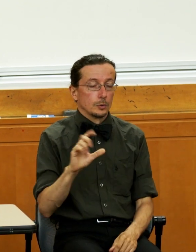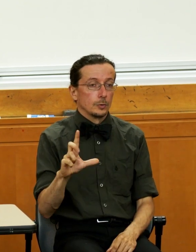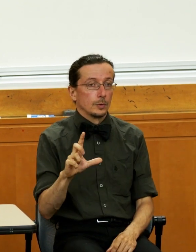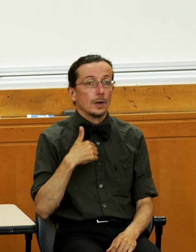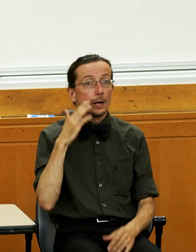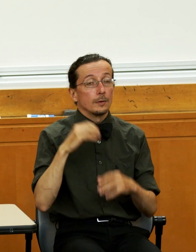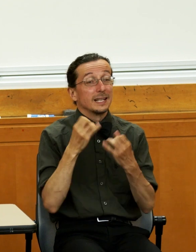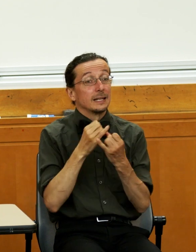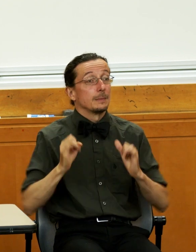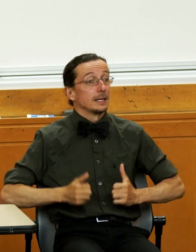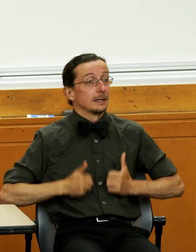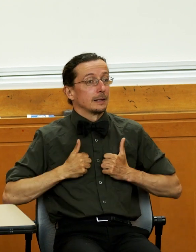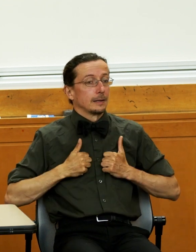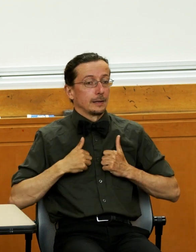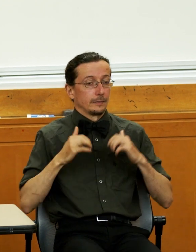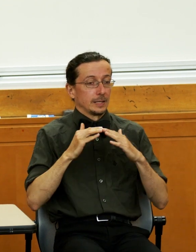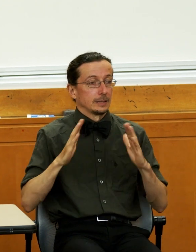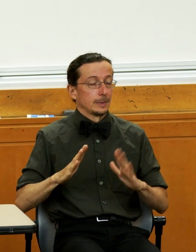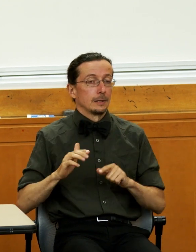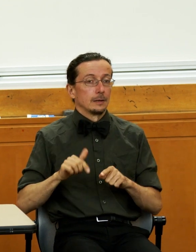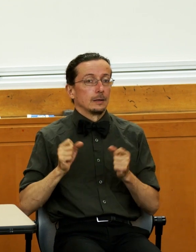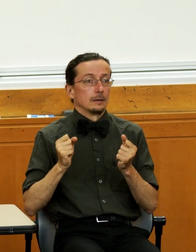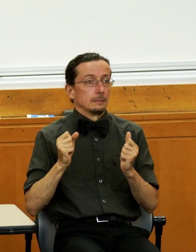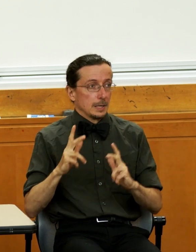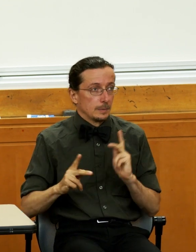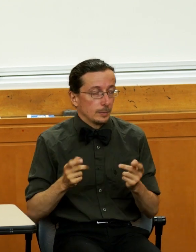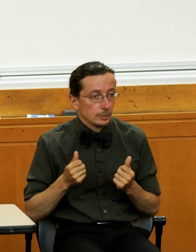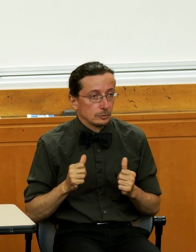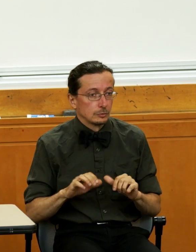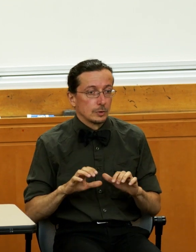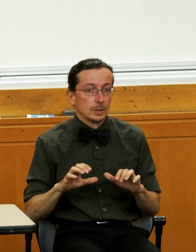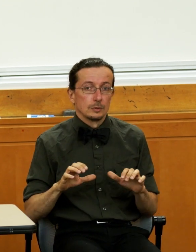living space, for example, lots of people do trainings around “Here are your rights in this